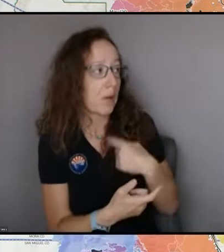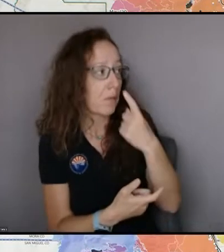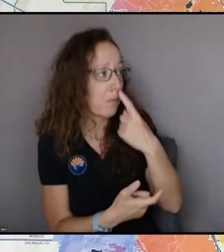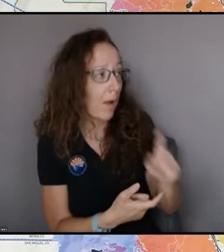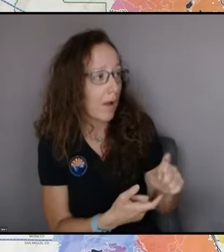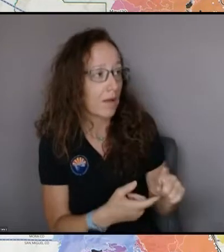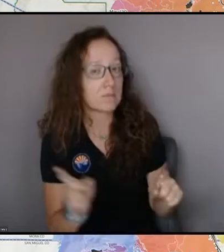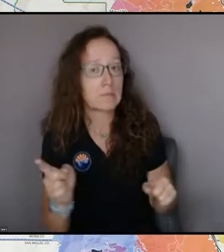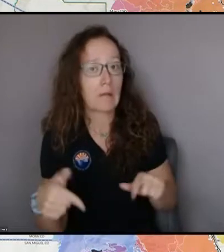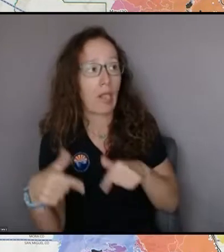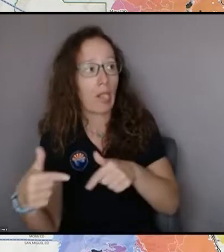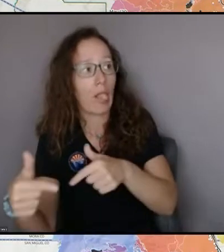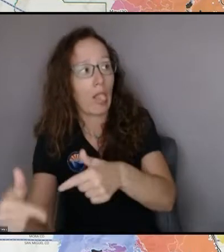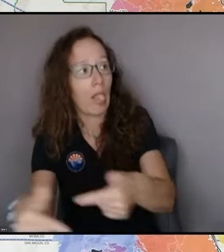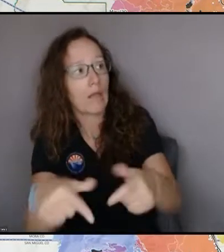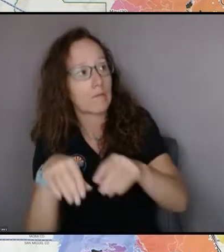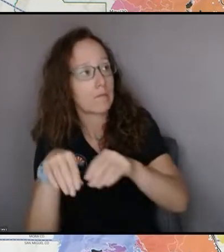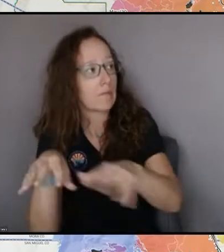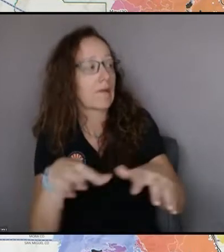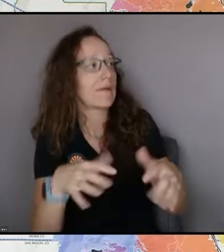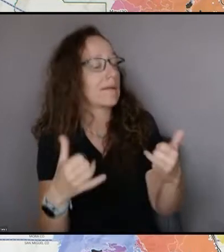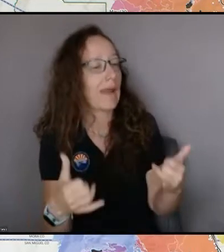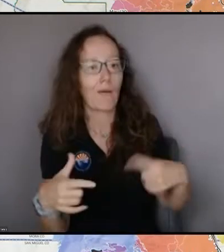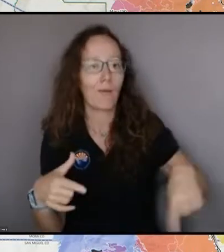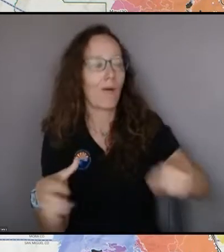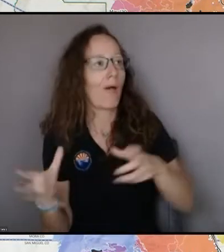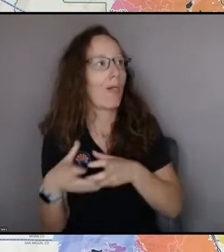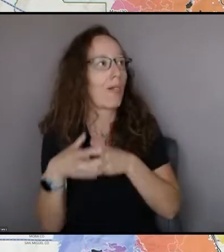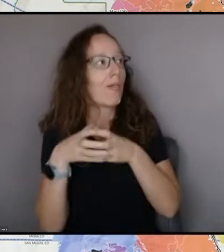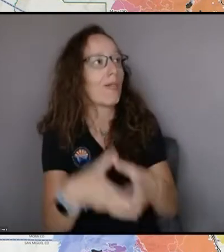to solving a problem, that we have to really resist, if you